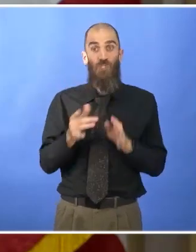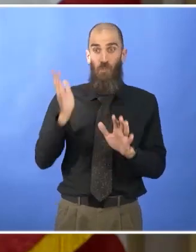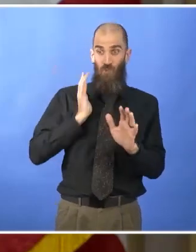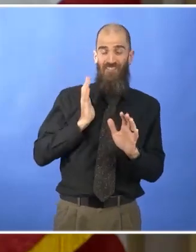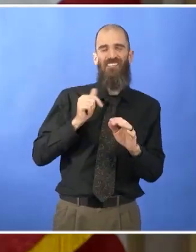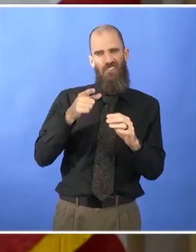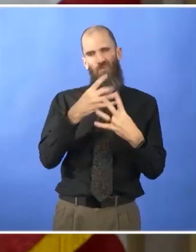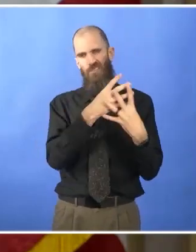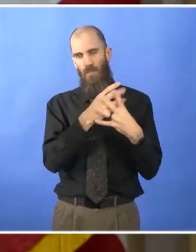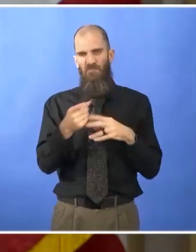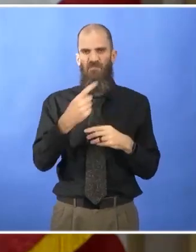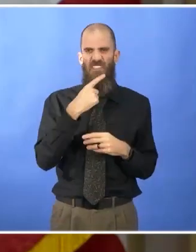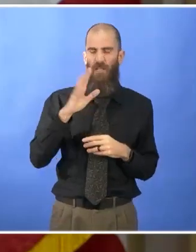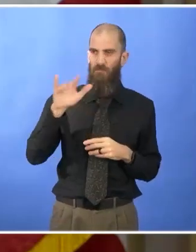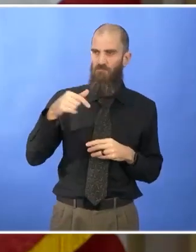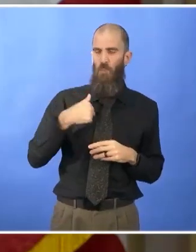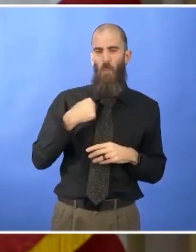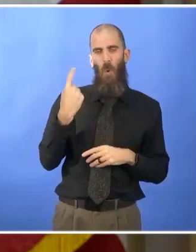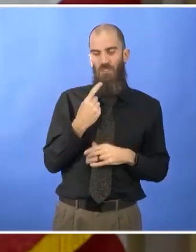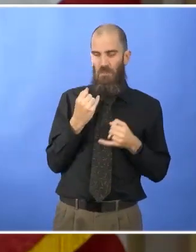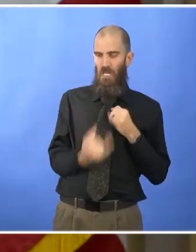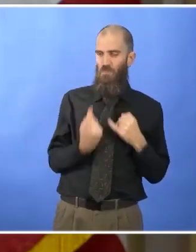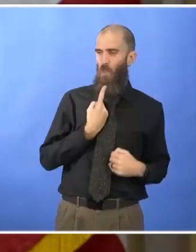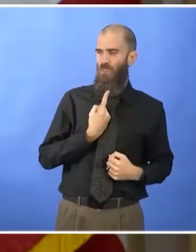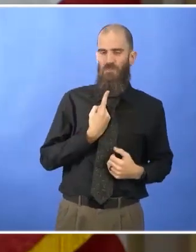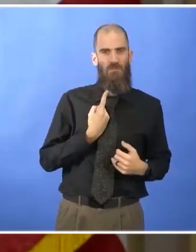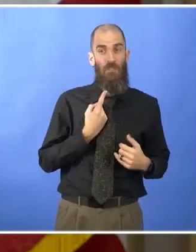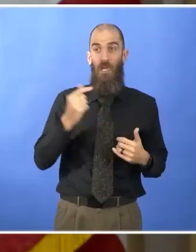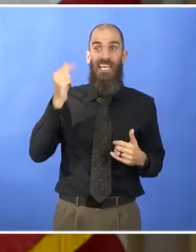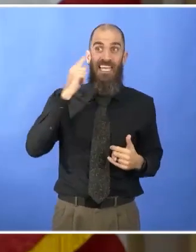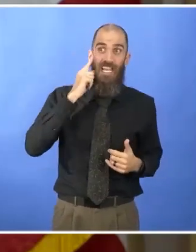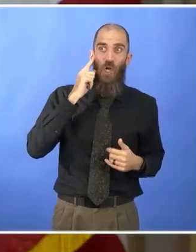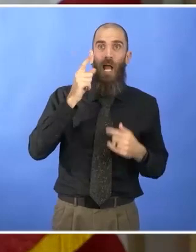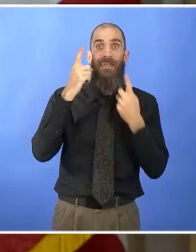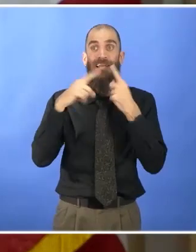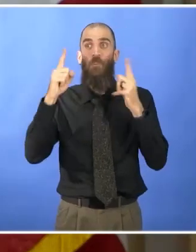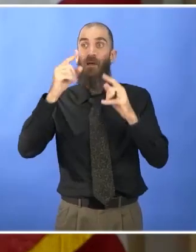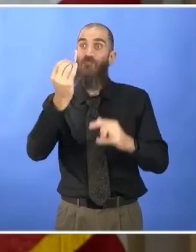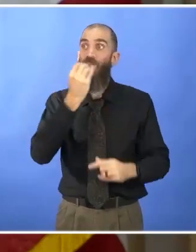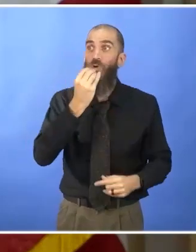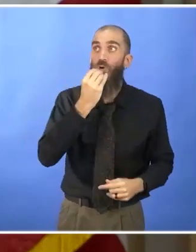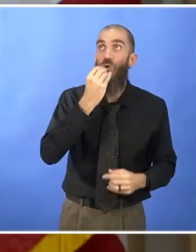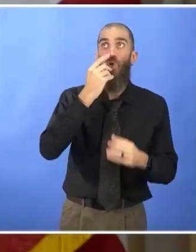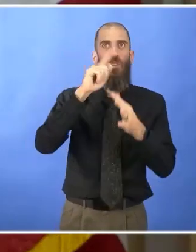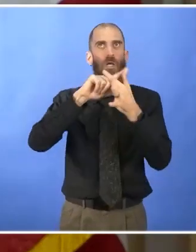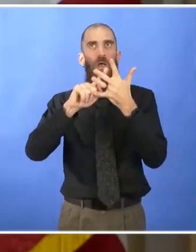ABOUT FOOD, ANNOUNCEMENTS, AND BASIC INFORMATION.